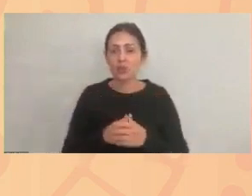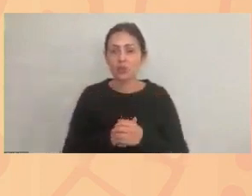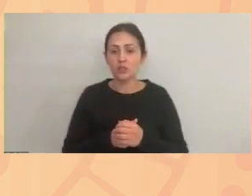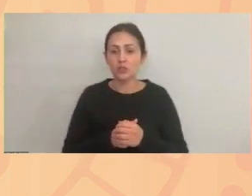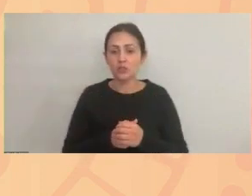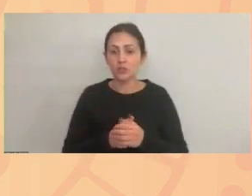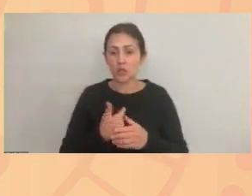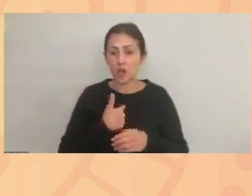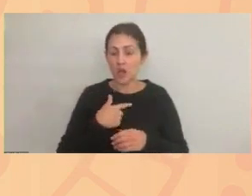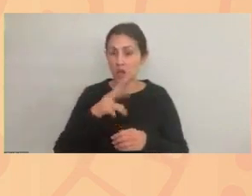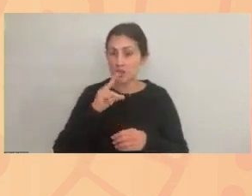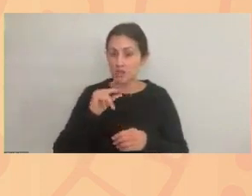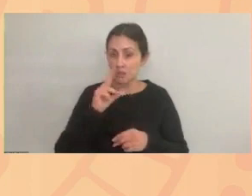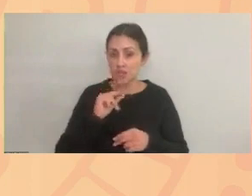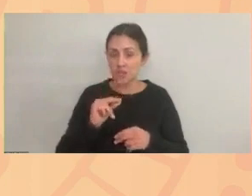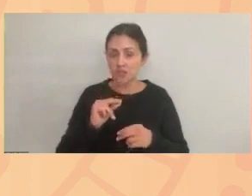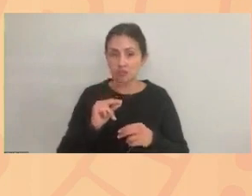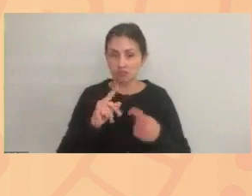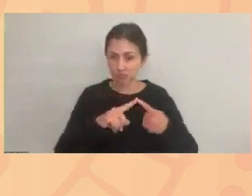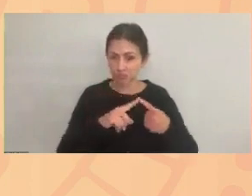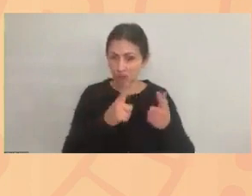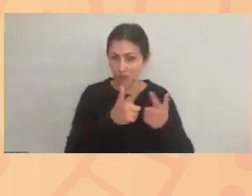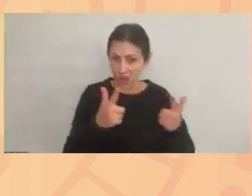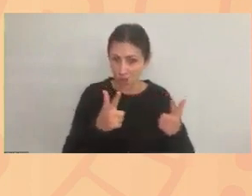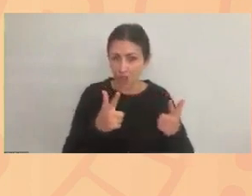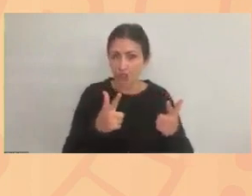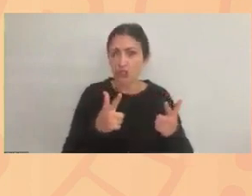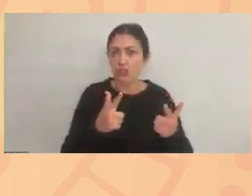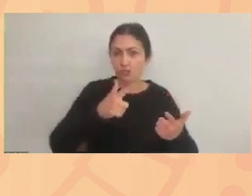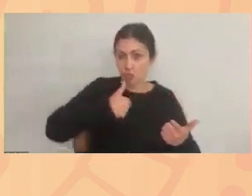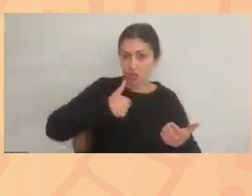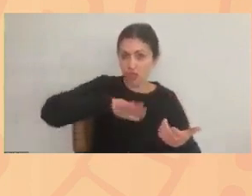and we're doing books in English and doing in